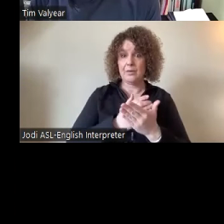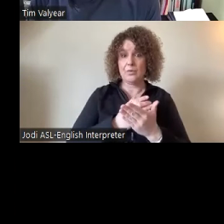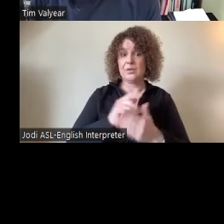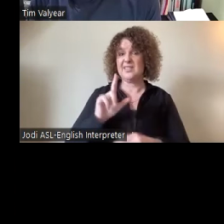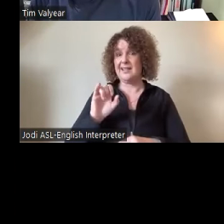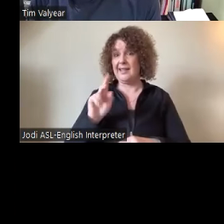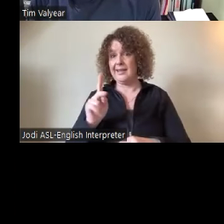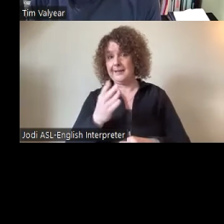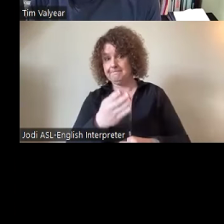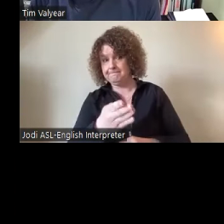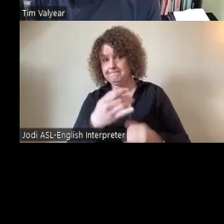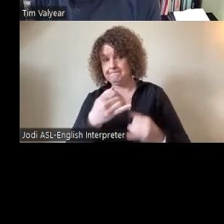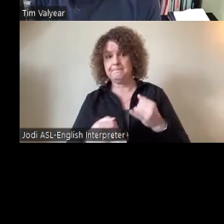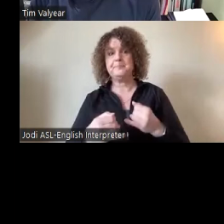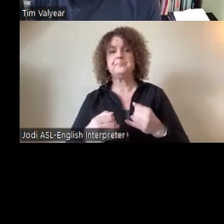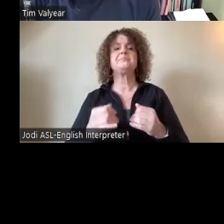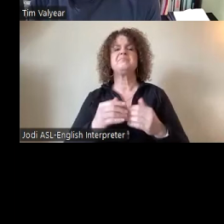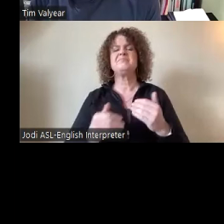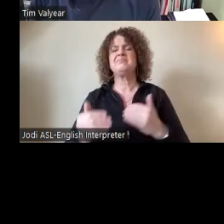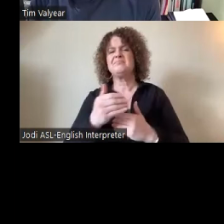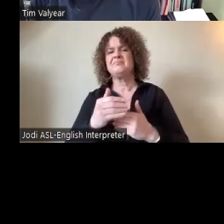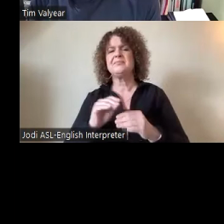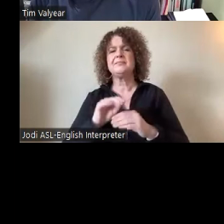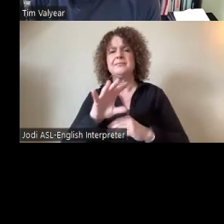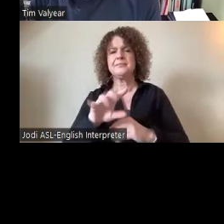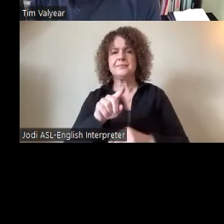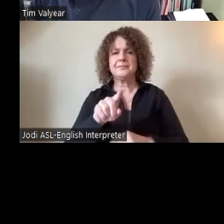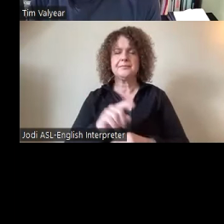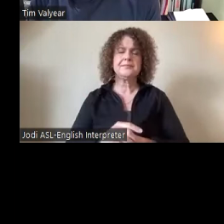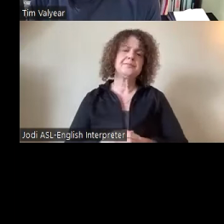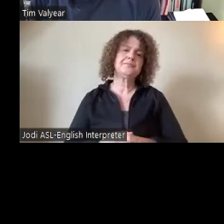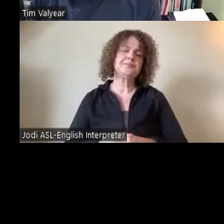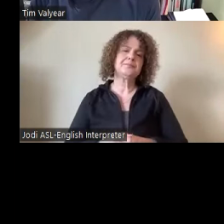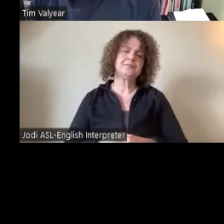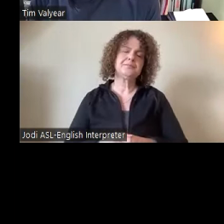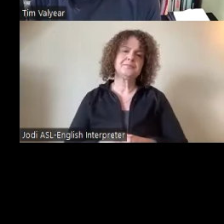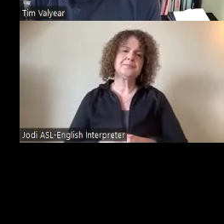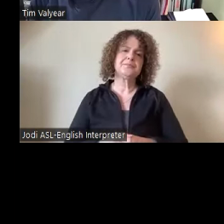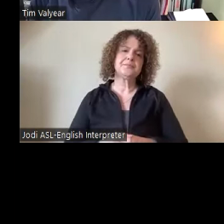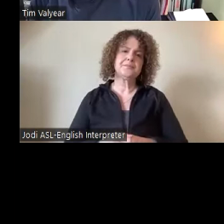infection prevention control. There's a free online IPAC